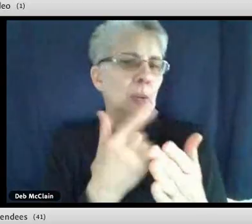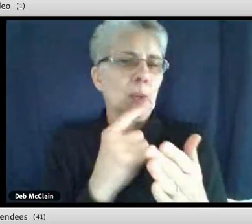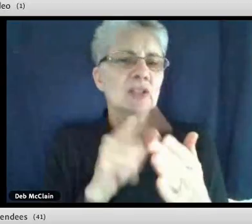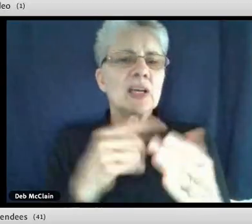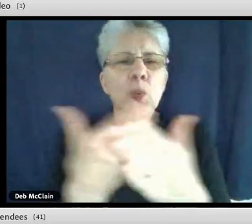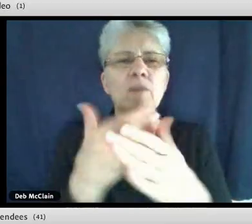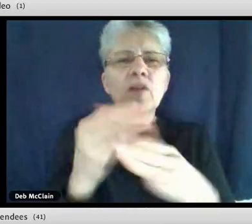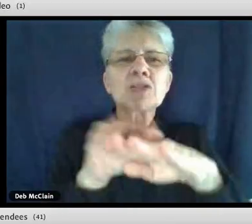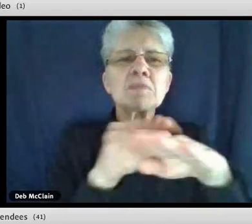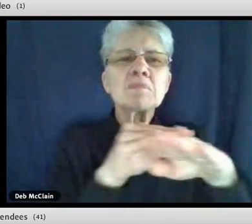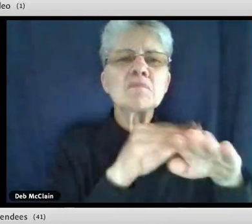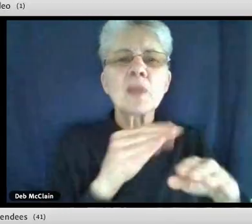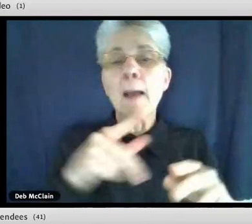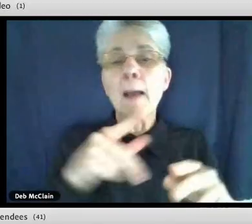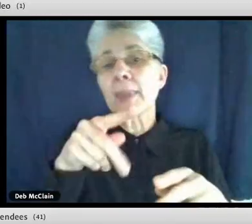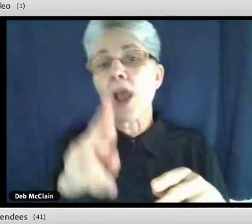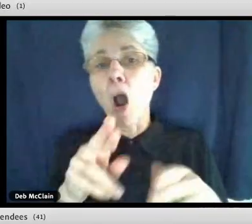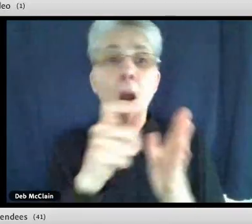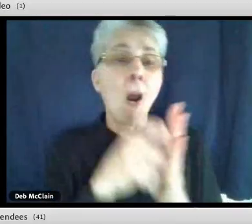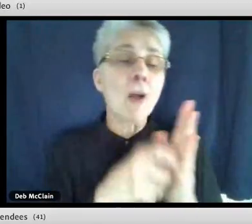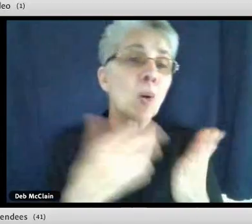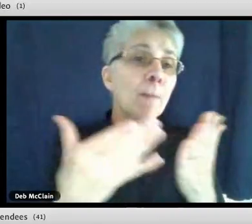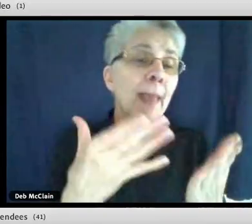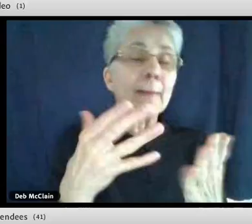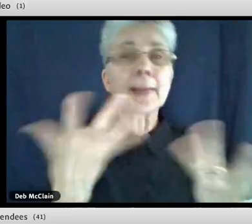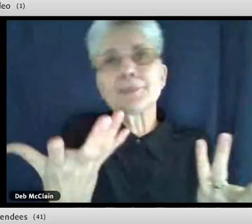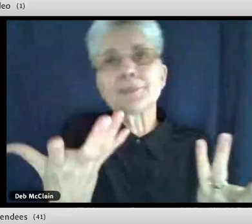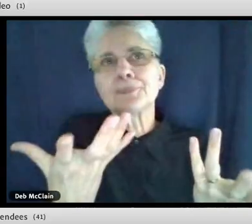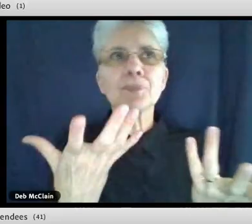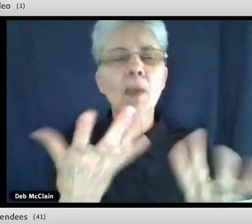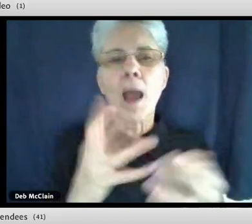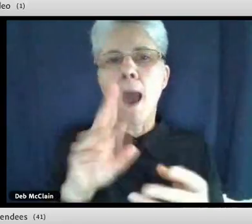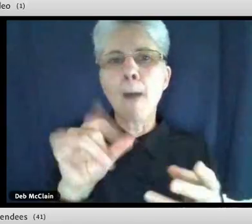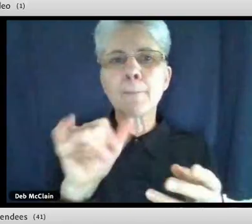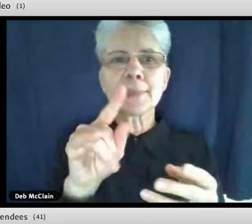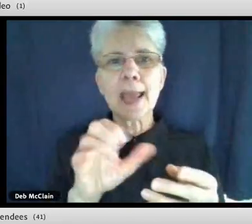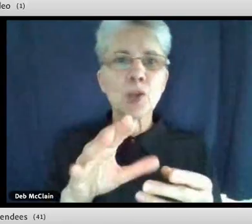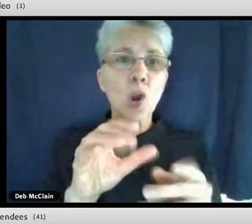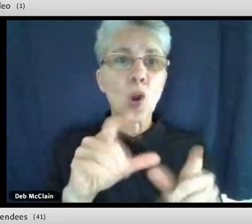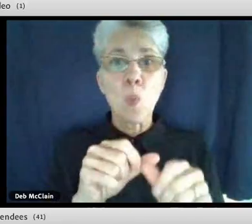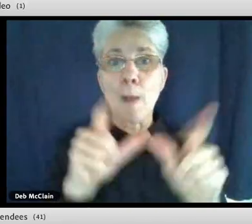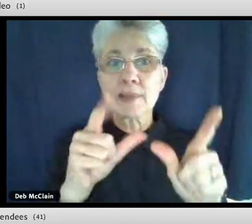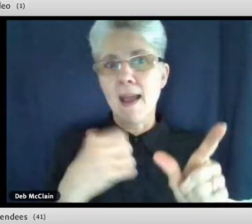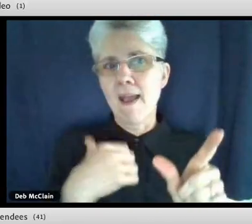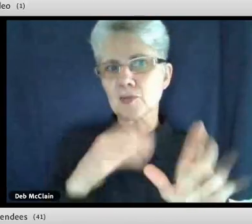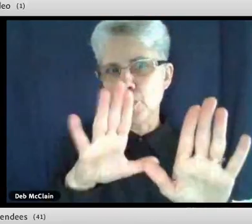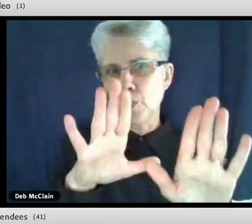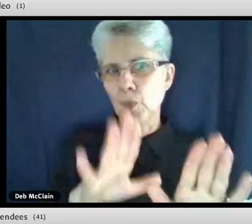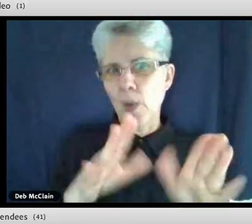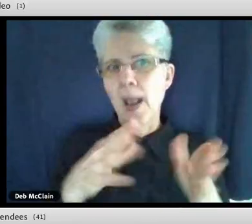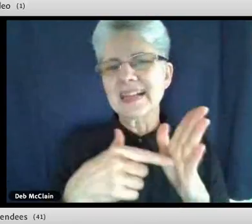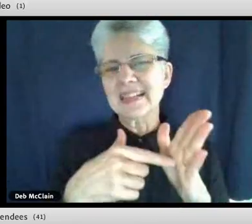It's just kind of refreshing maybe a PR article, maybe updating your website, and I've got some great Florida examples of libraries